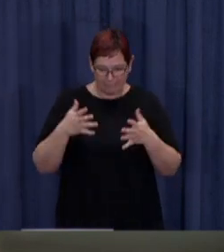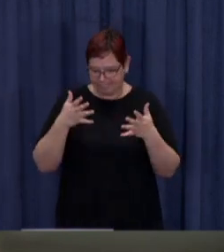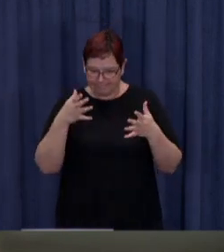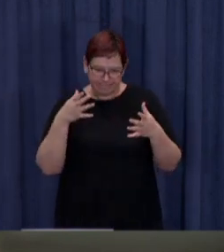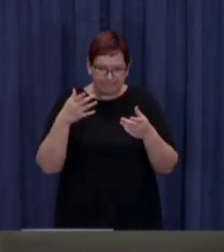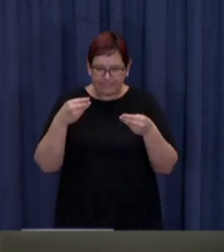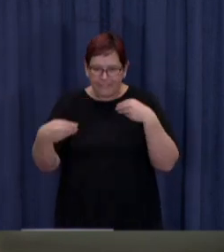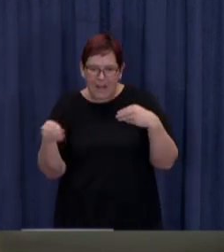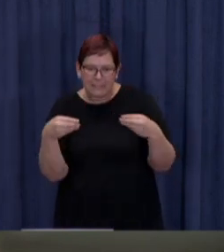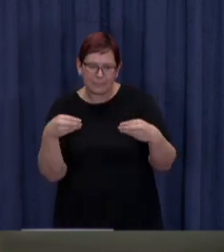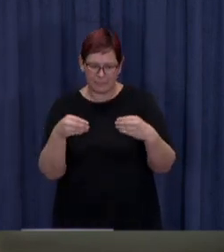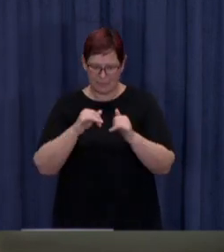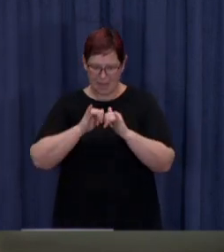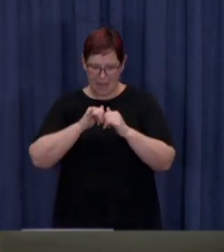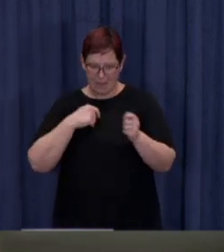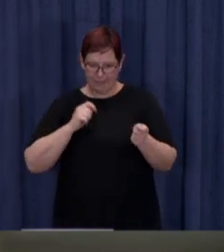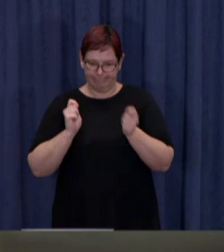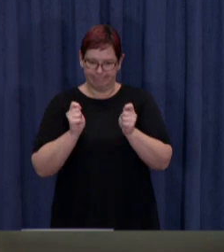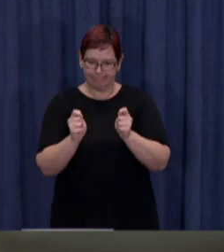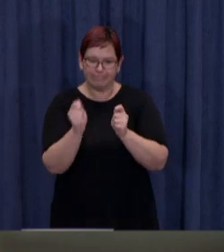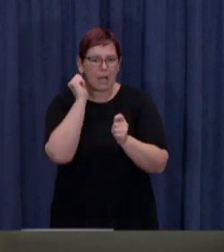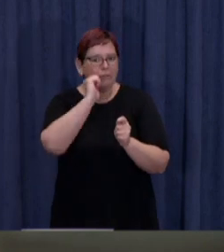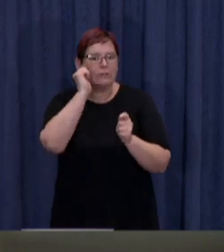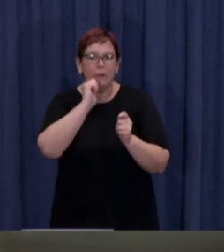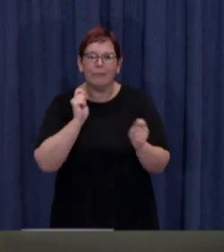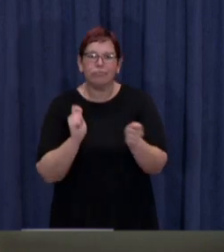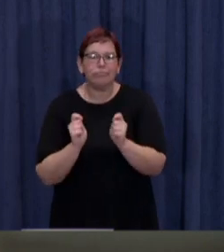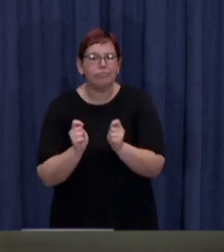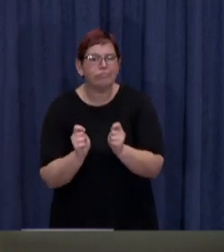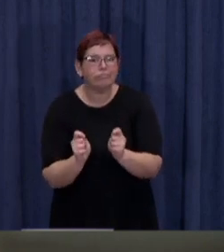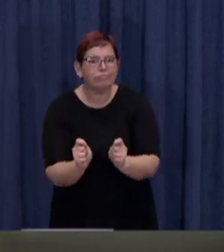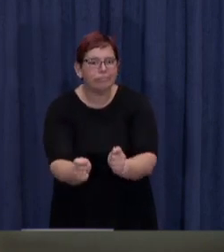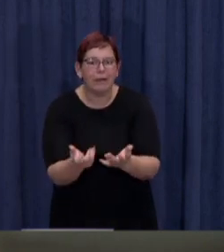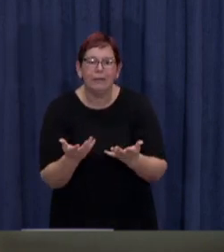received from the Medical Officer of Health or the Senior Public Service or